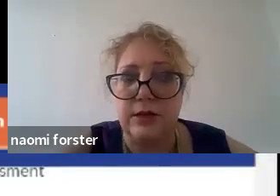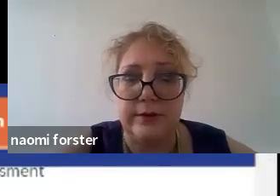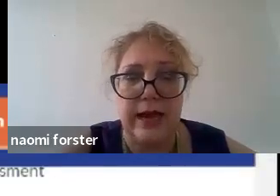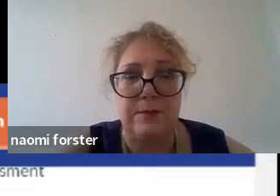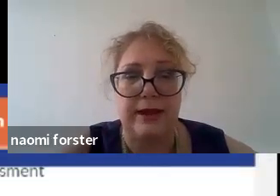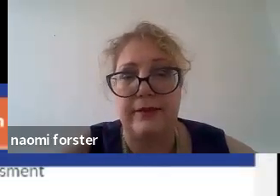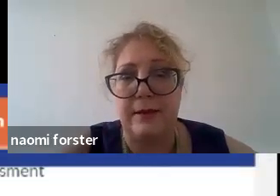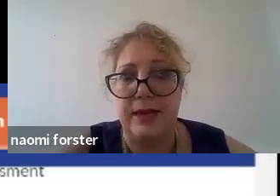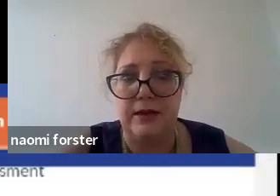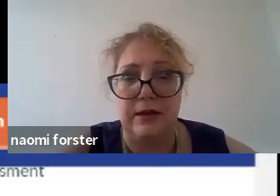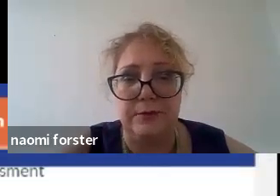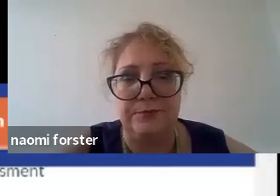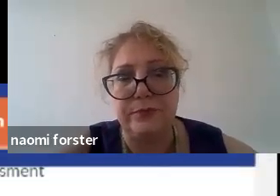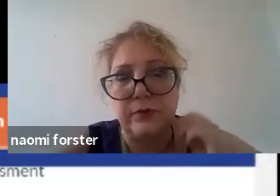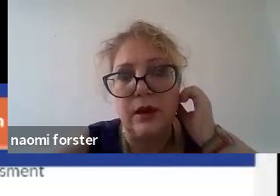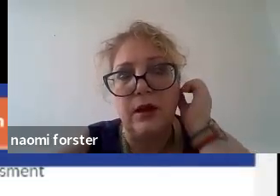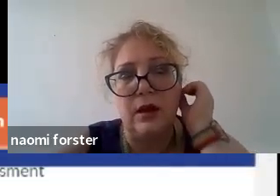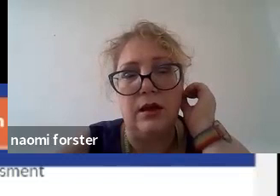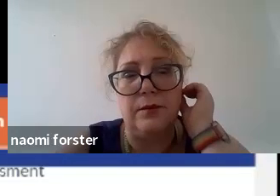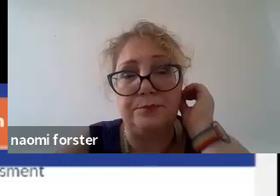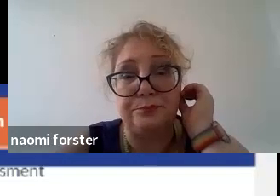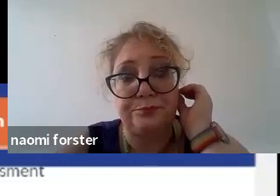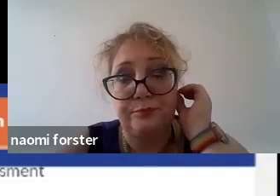So we're now back at that menu